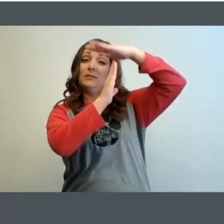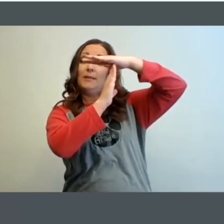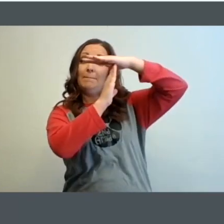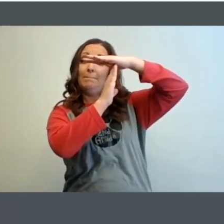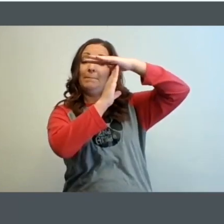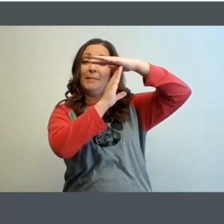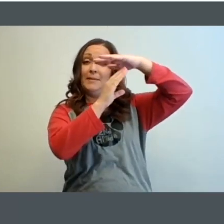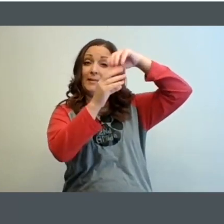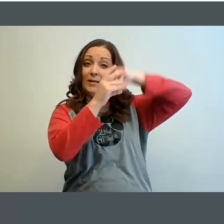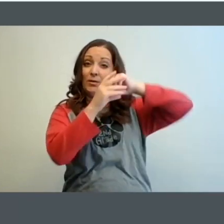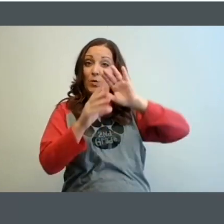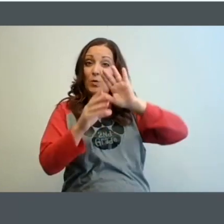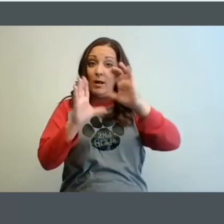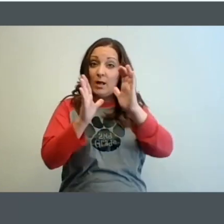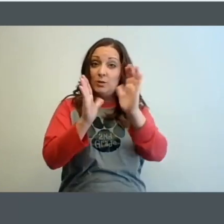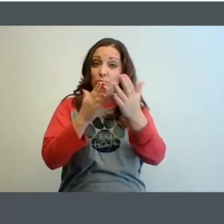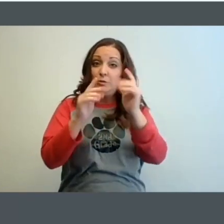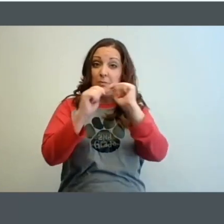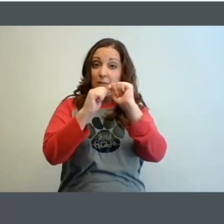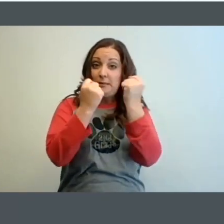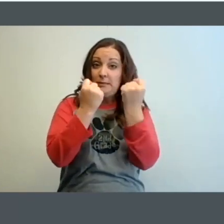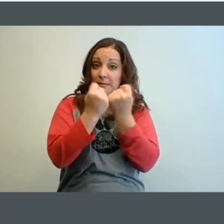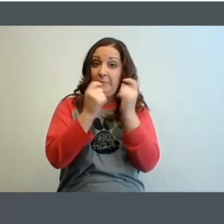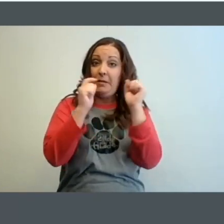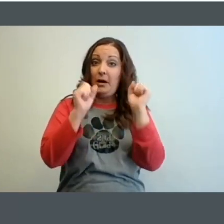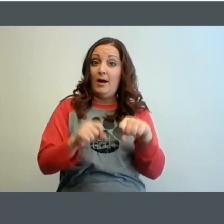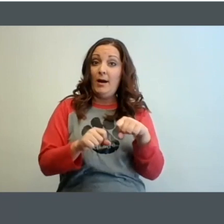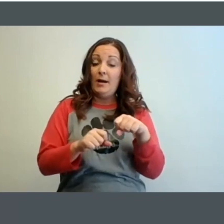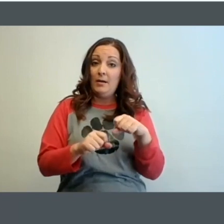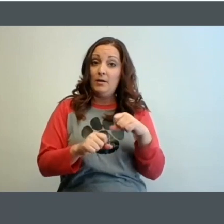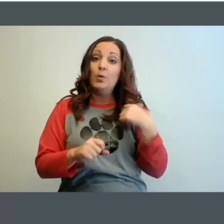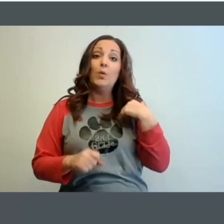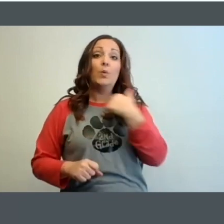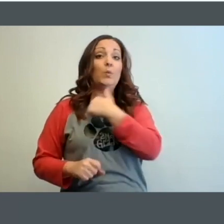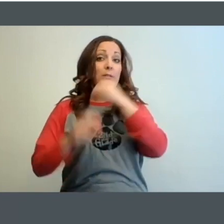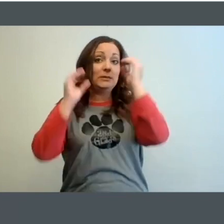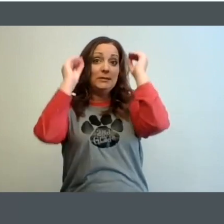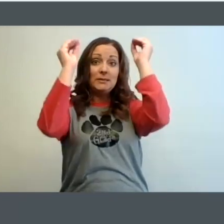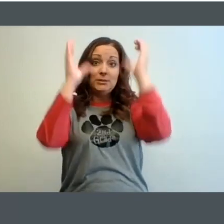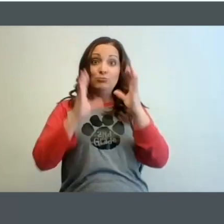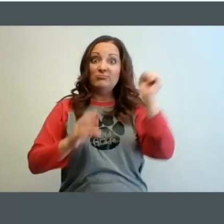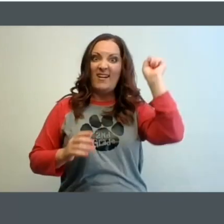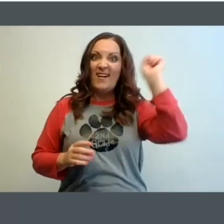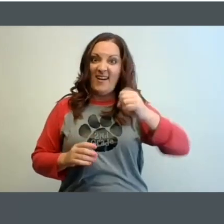an additional tab on the top of your dashboard --